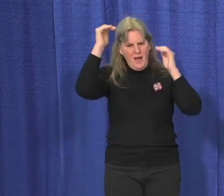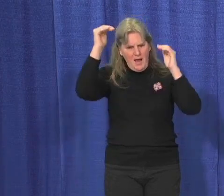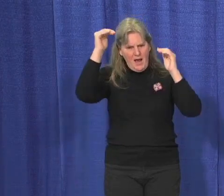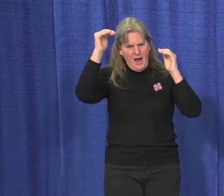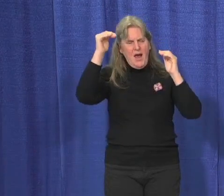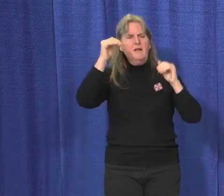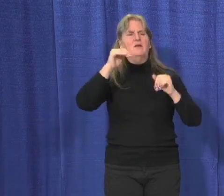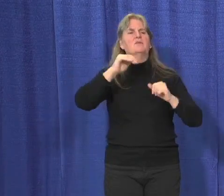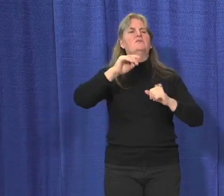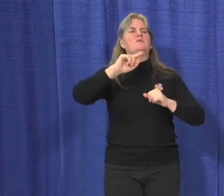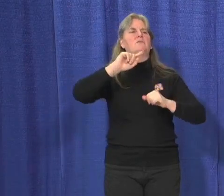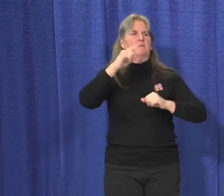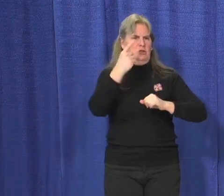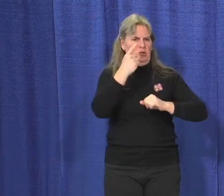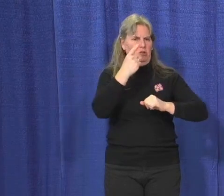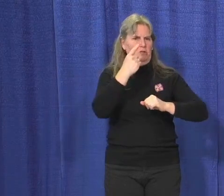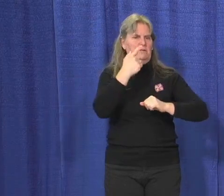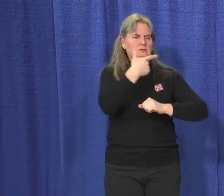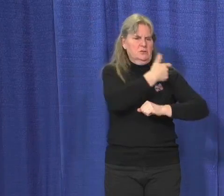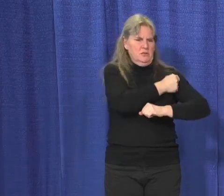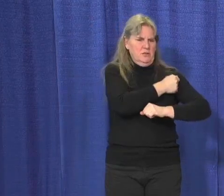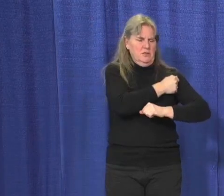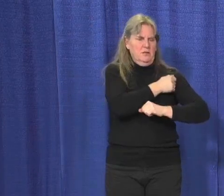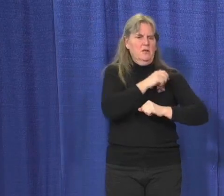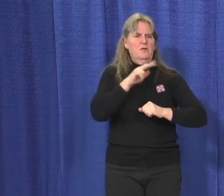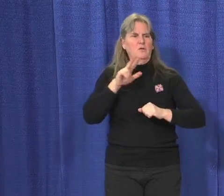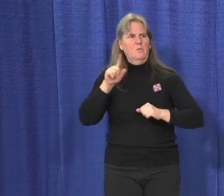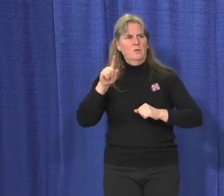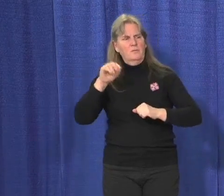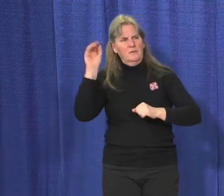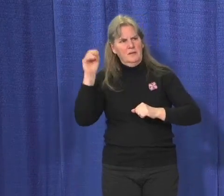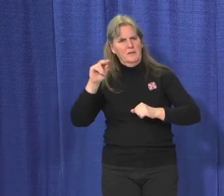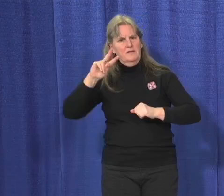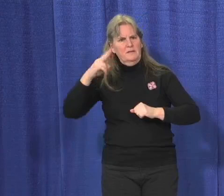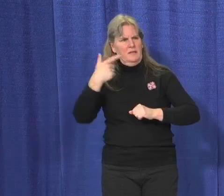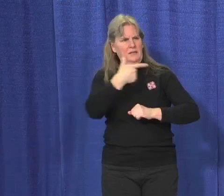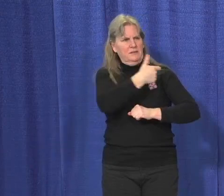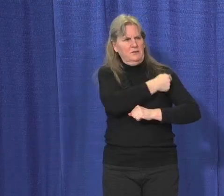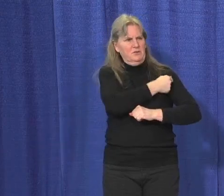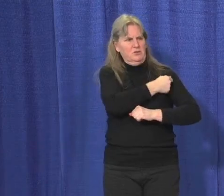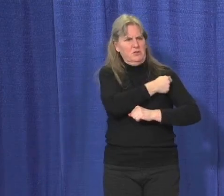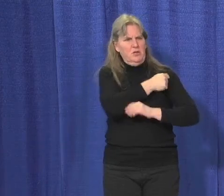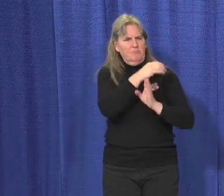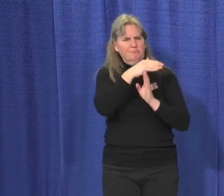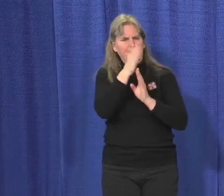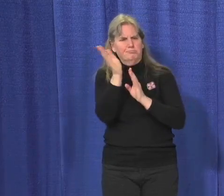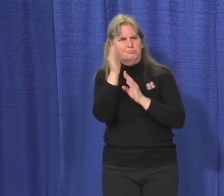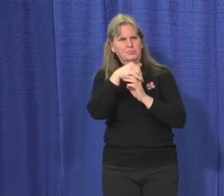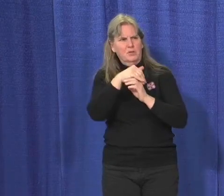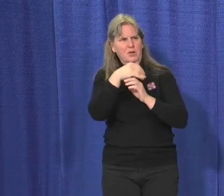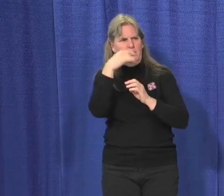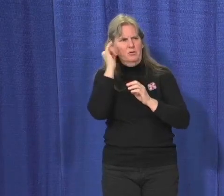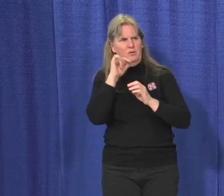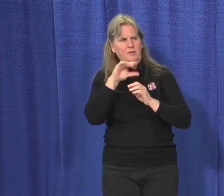first shot and on gas, is there